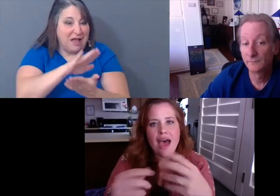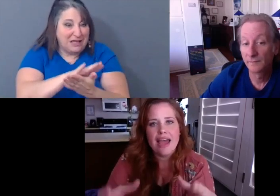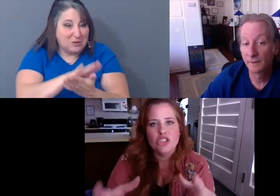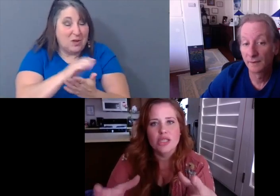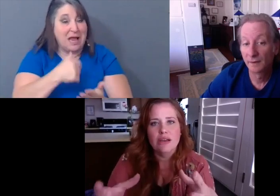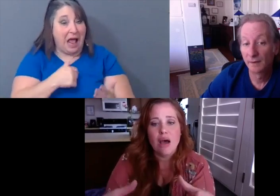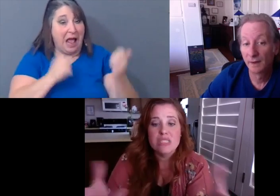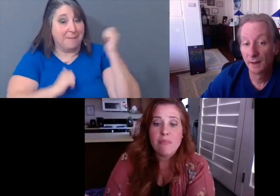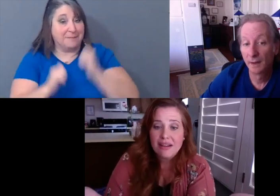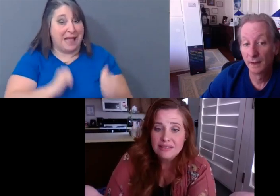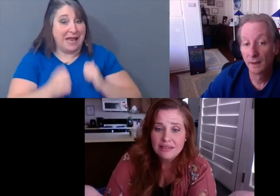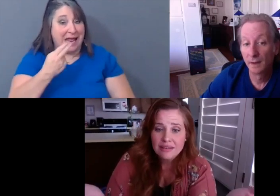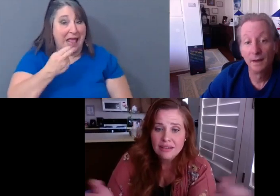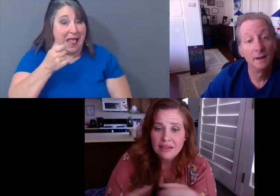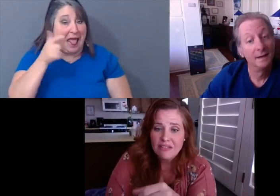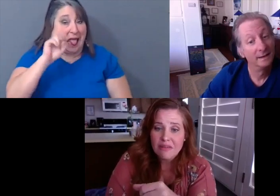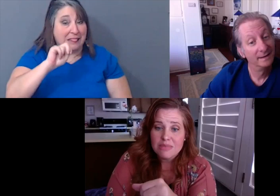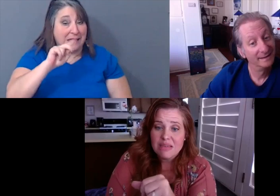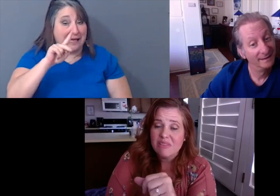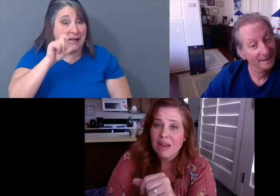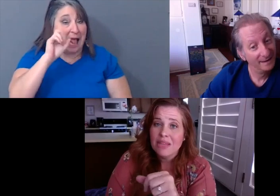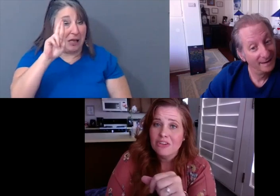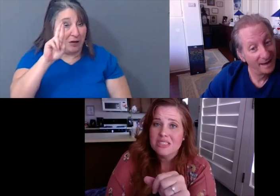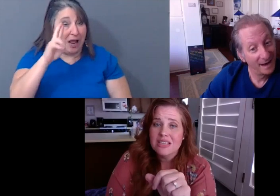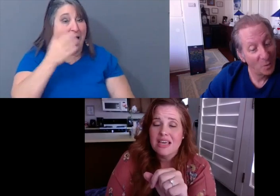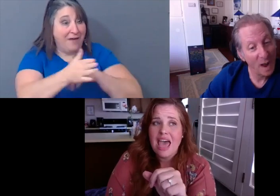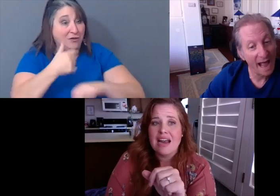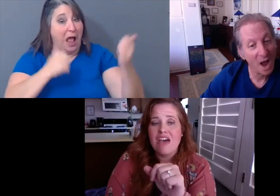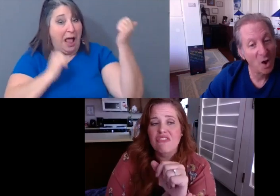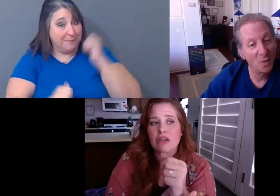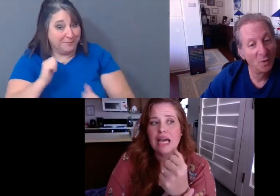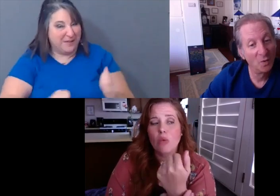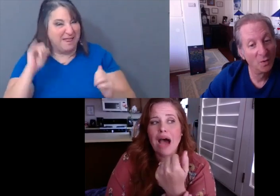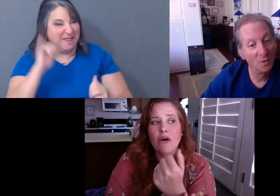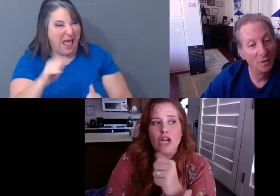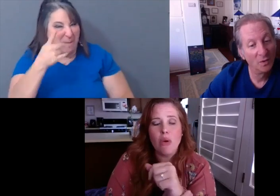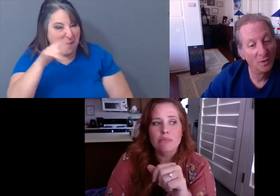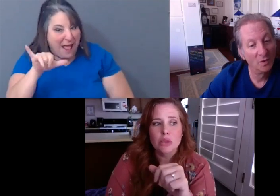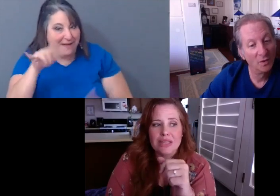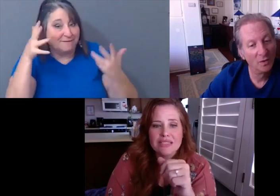I actually got respect from some of my peers. And I thought like, wow, you know, I'm doing this.